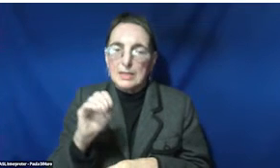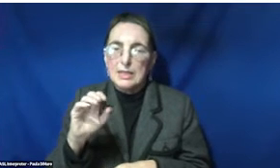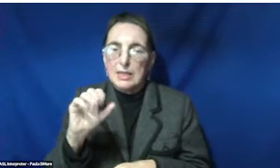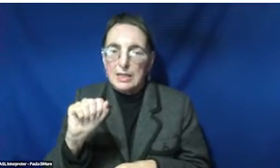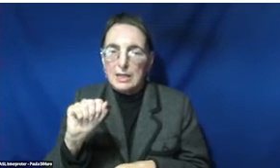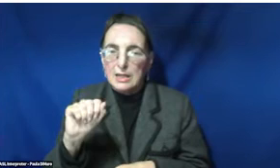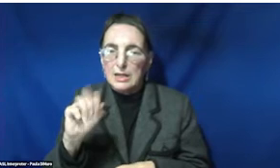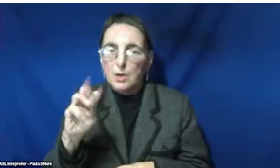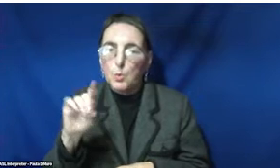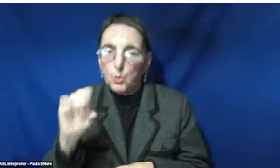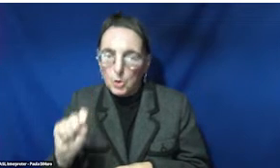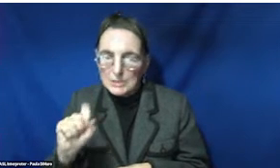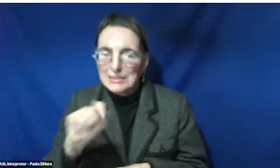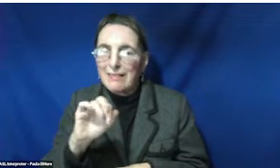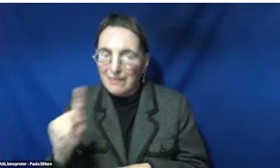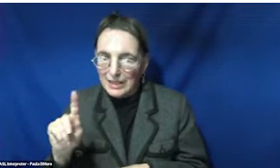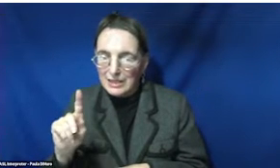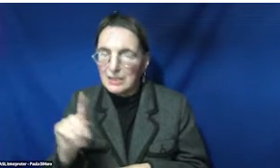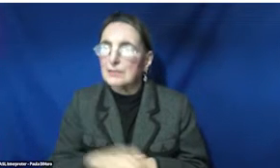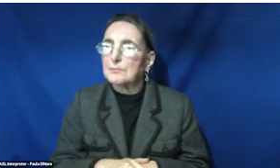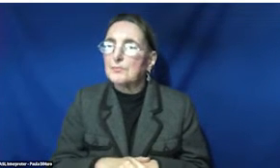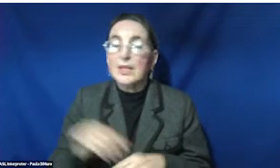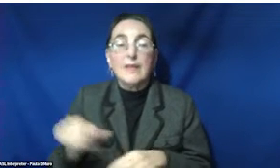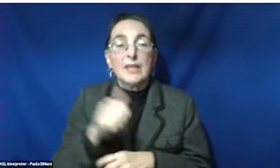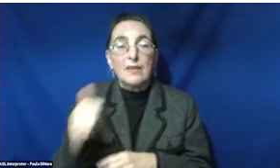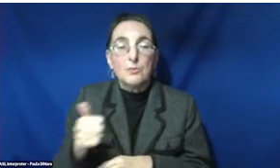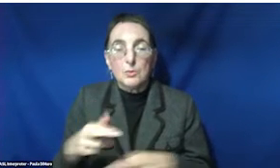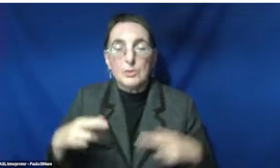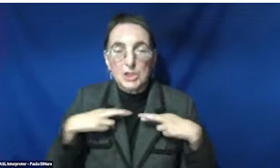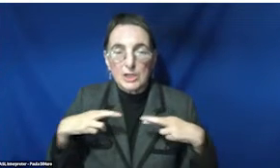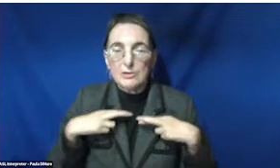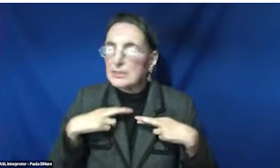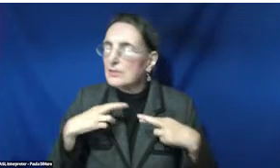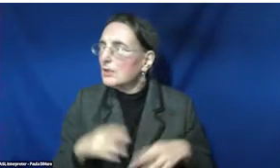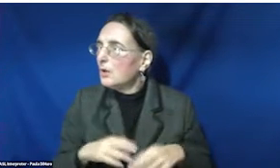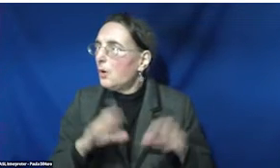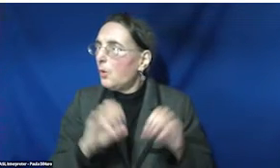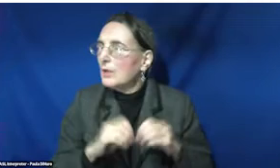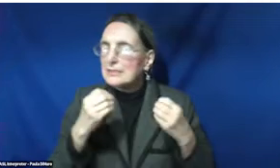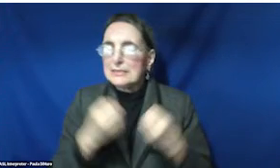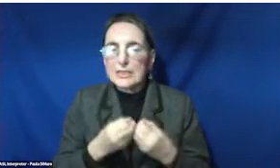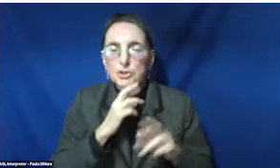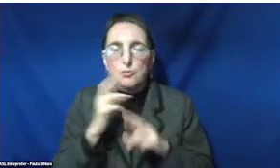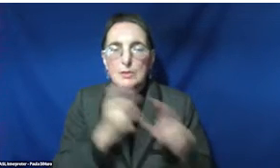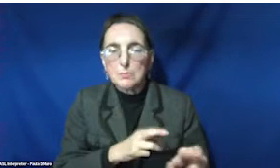The other module that we are retiring is the Organizational Reports. It's on the left-hand side. This is for administrators, again.